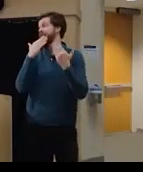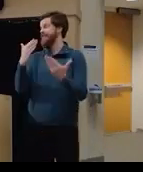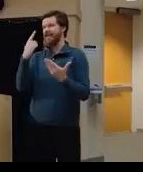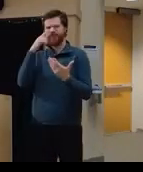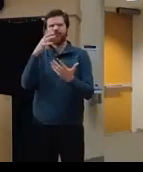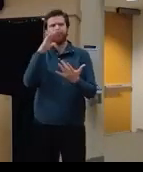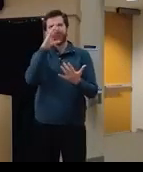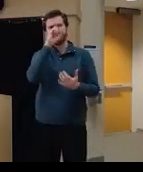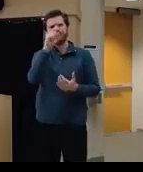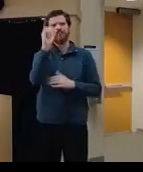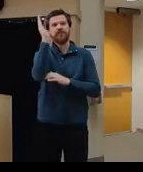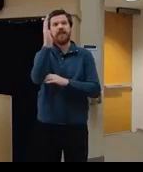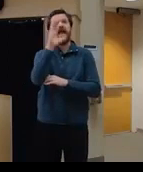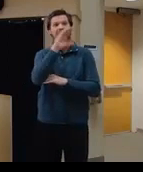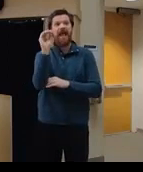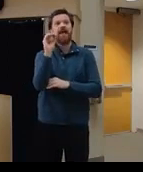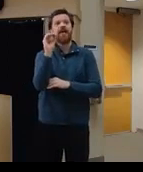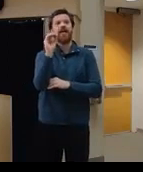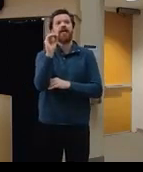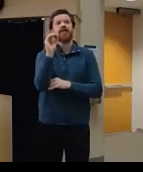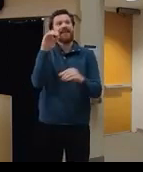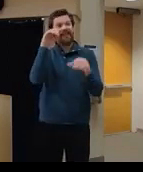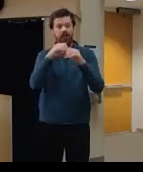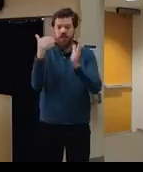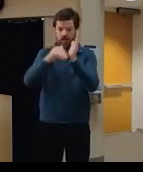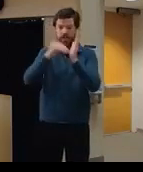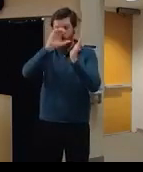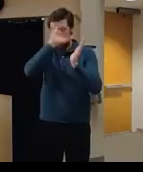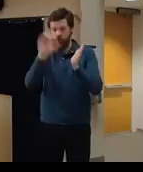presentation and for making it in person in the days of endless Zoom meetings it's a great relief